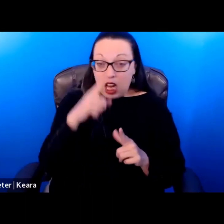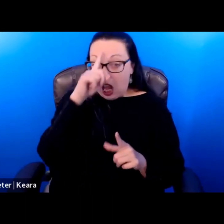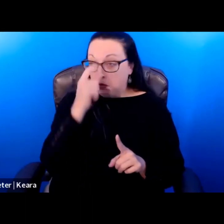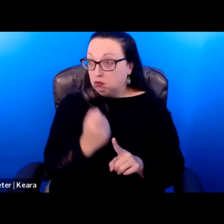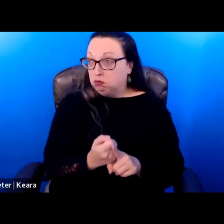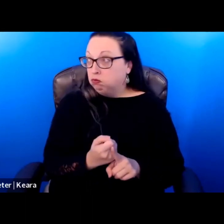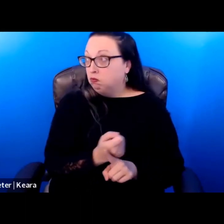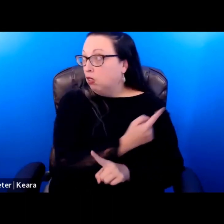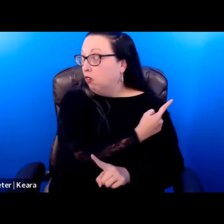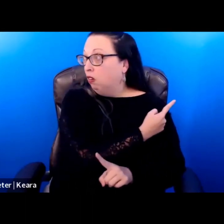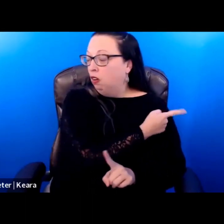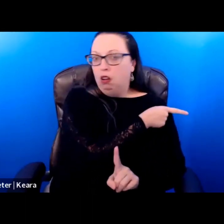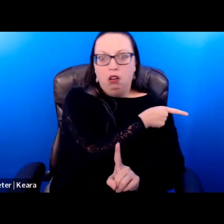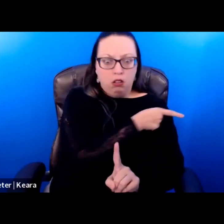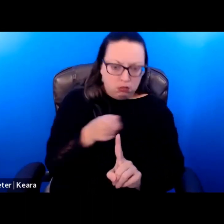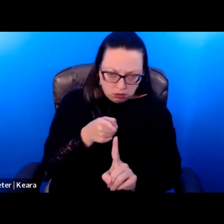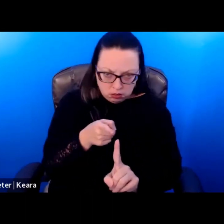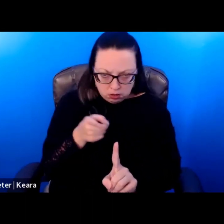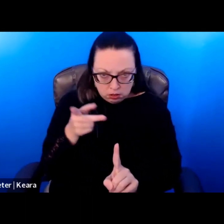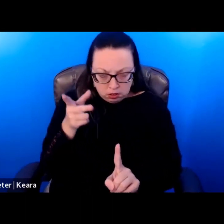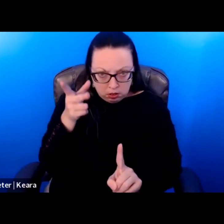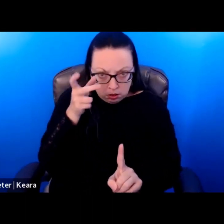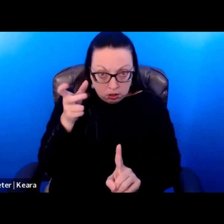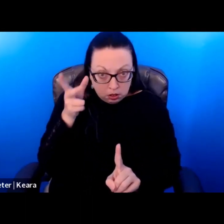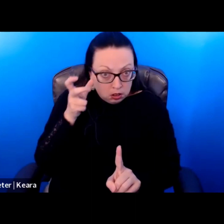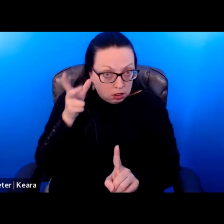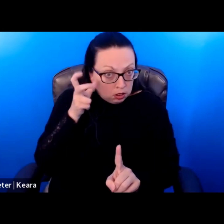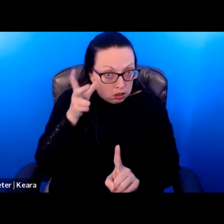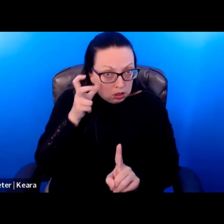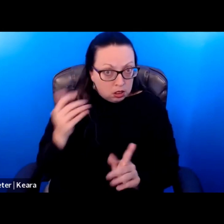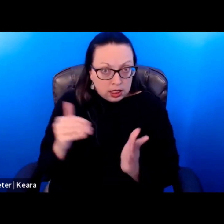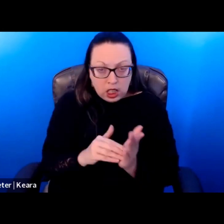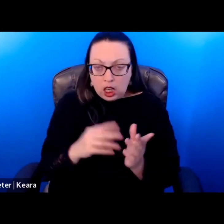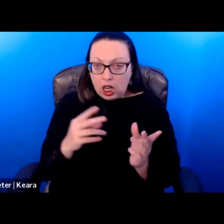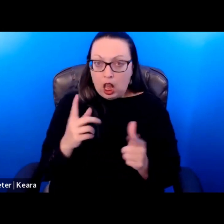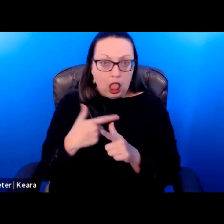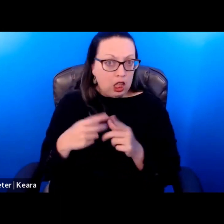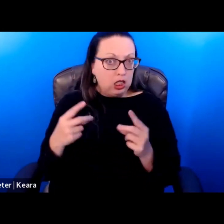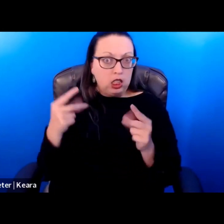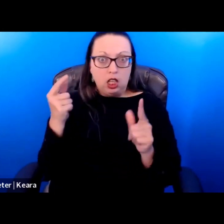come back and then sort of to reality and sits. And then all of a sudden, I'm behind not